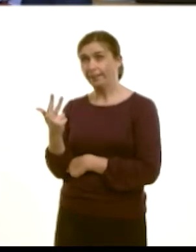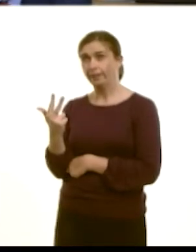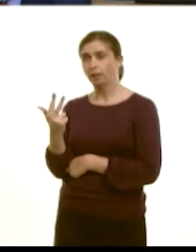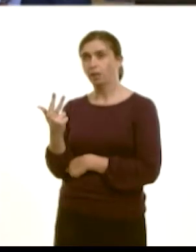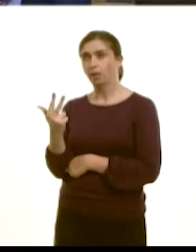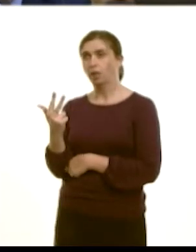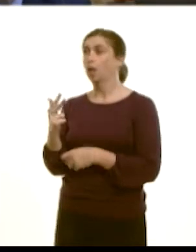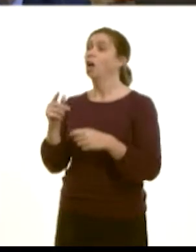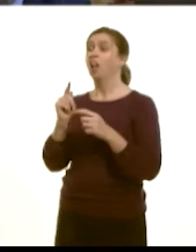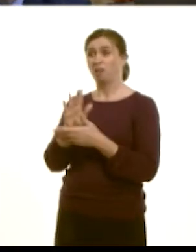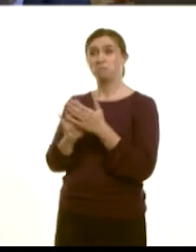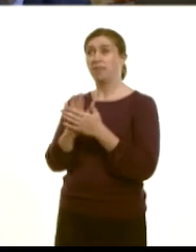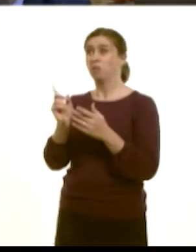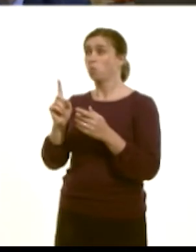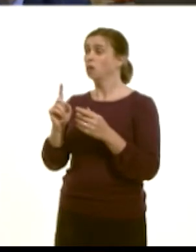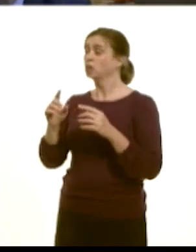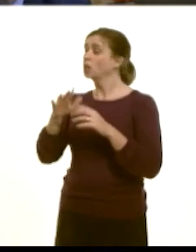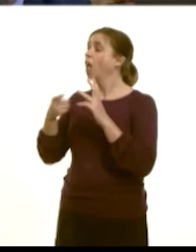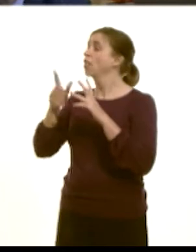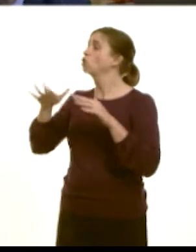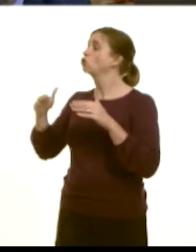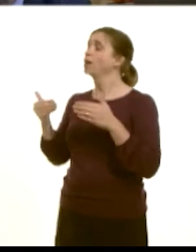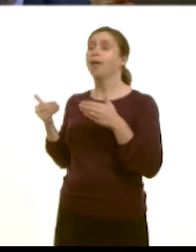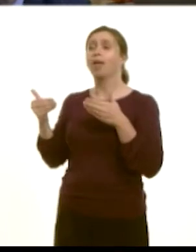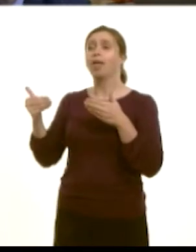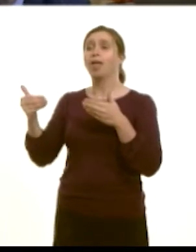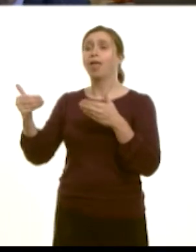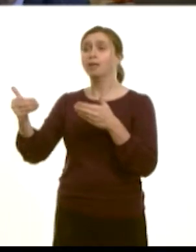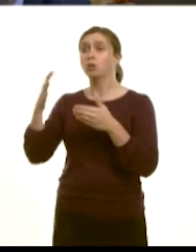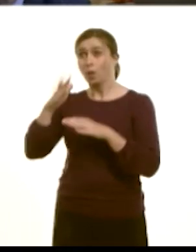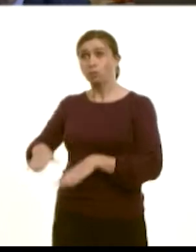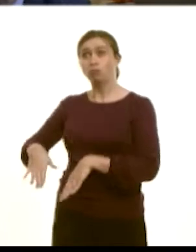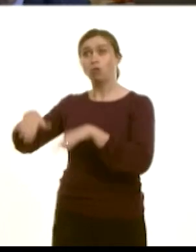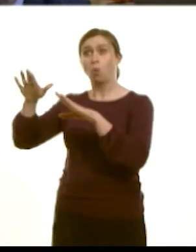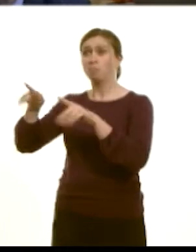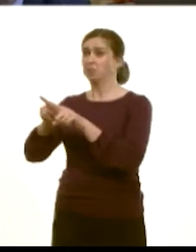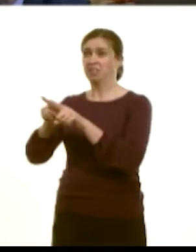That is why early years education is so important, in order to give the opportunity and fairness